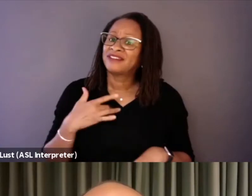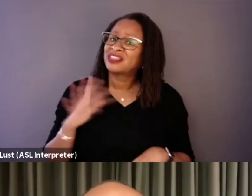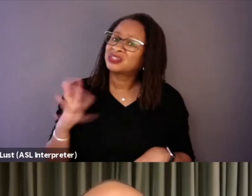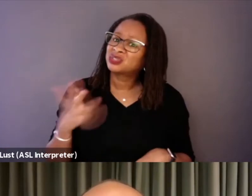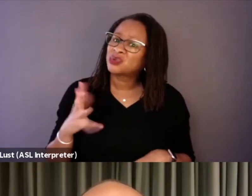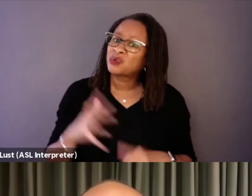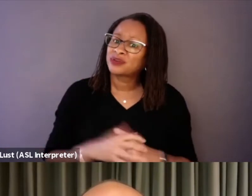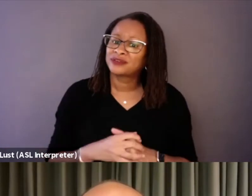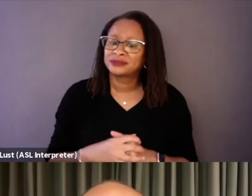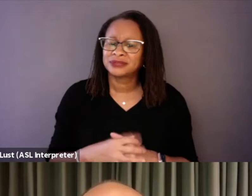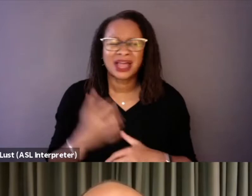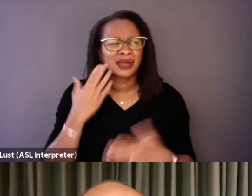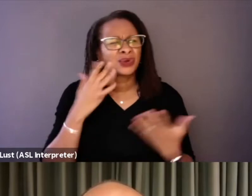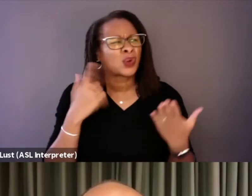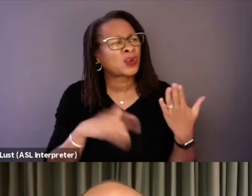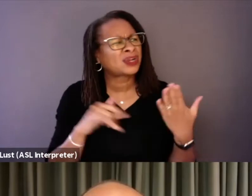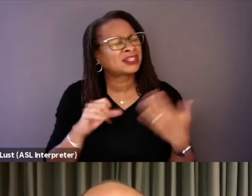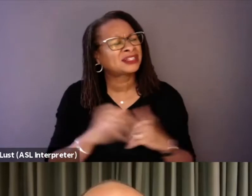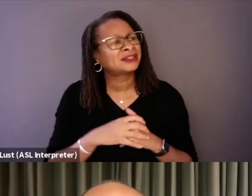I don't know what it is, but maybe just